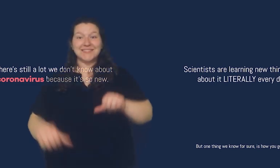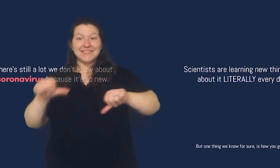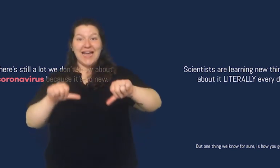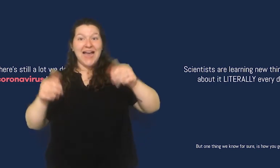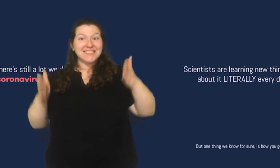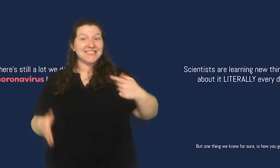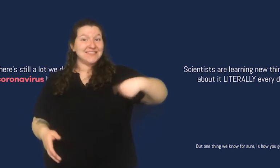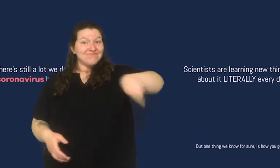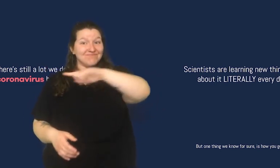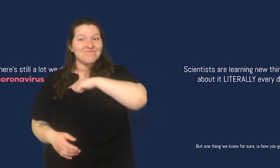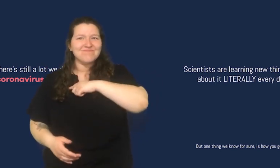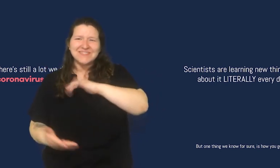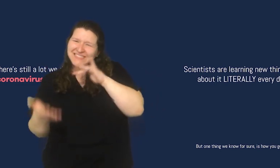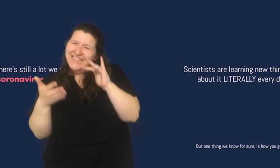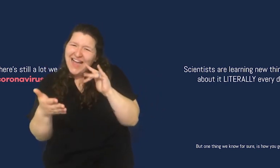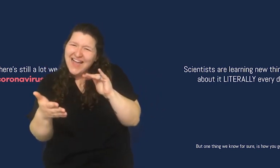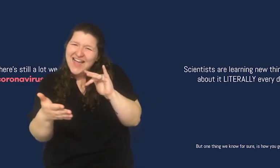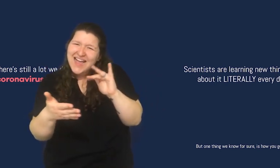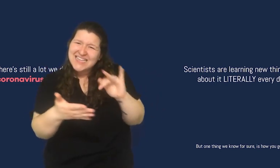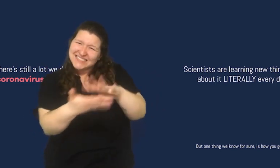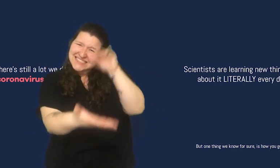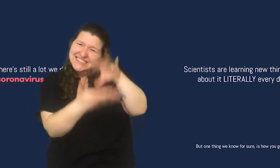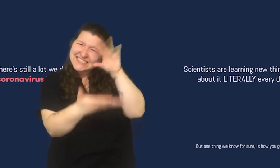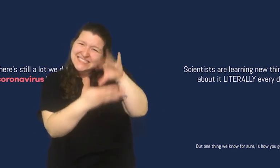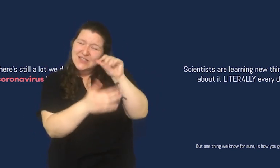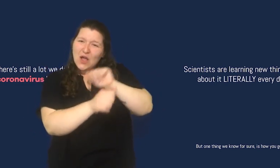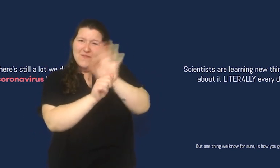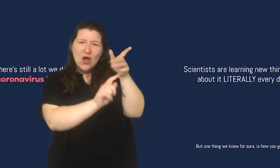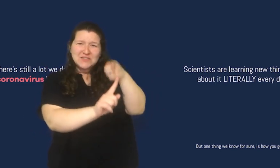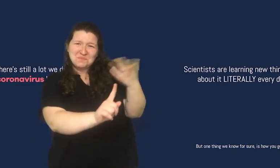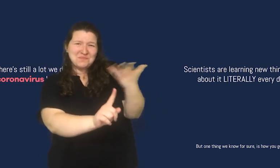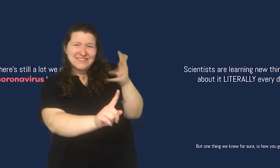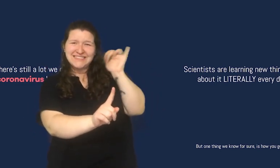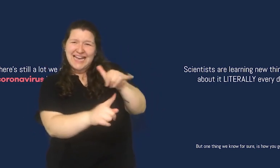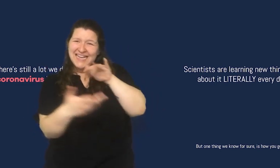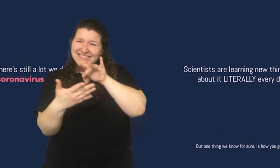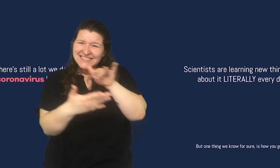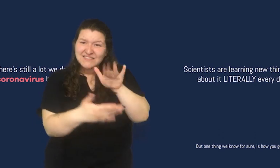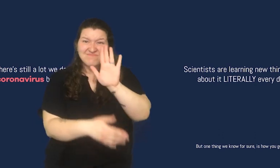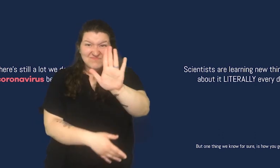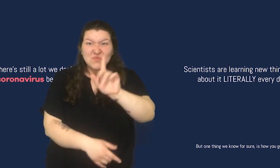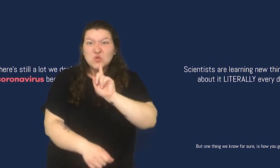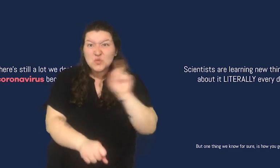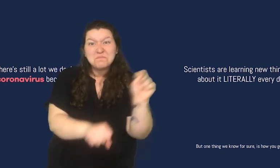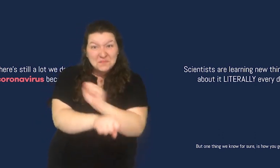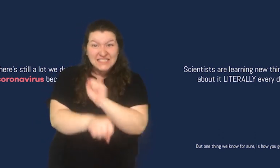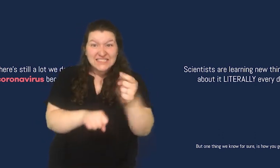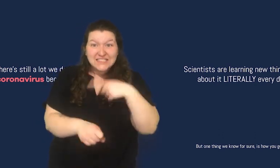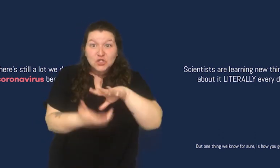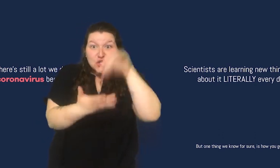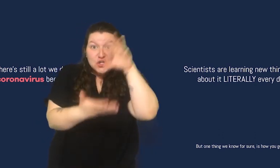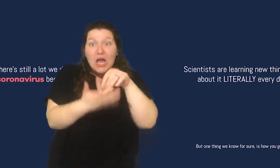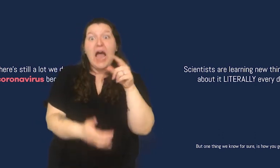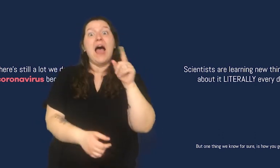Scientists are learning new things about it literally every day.